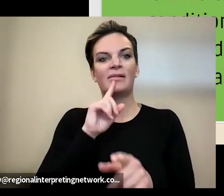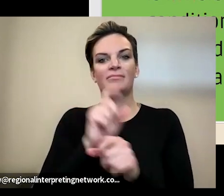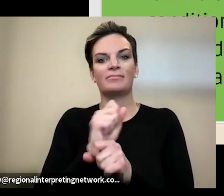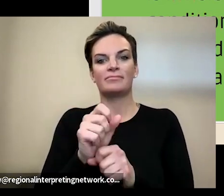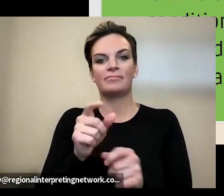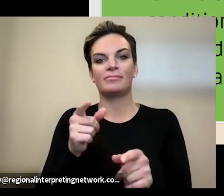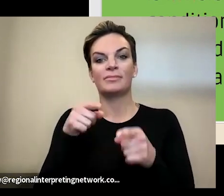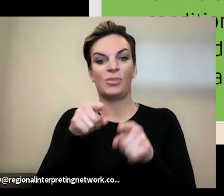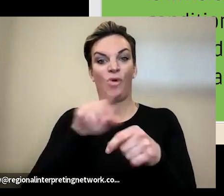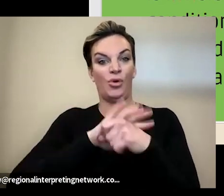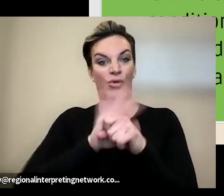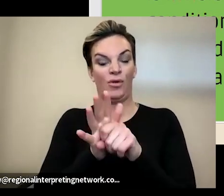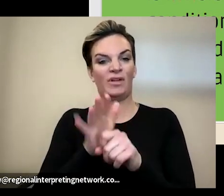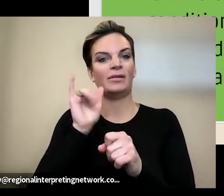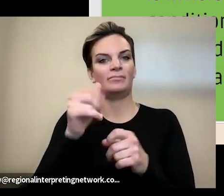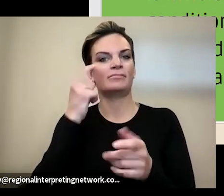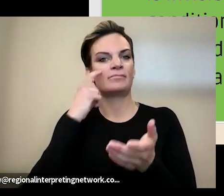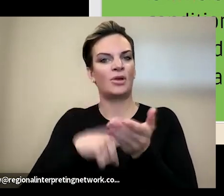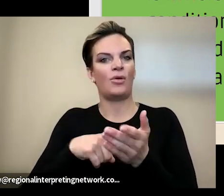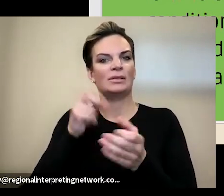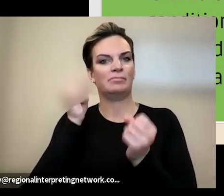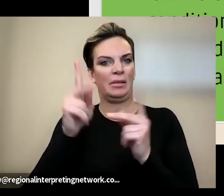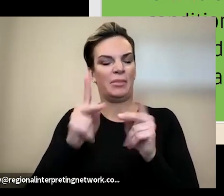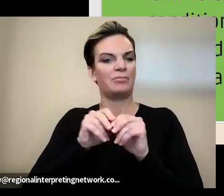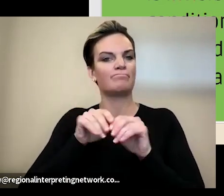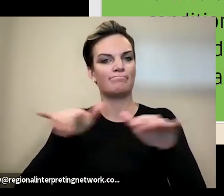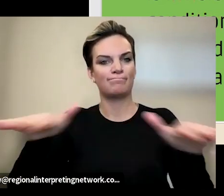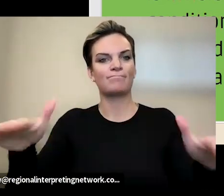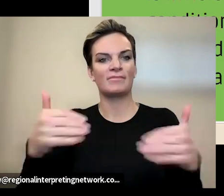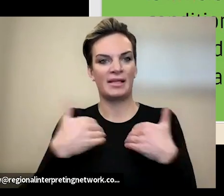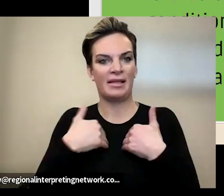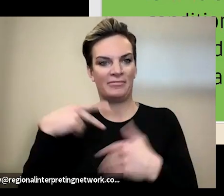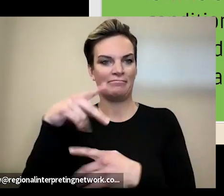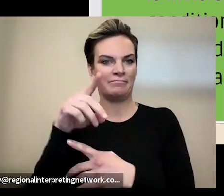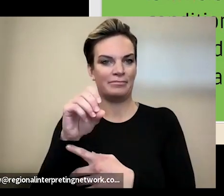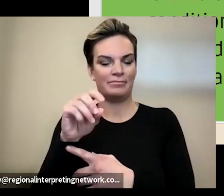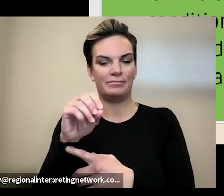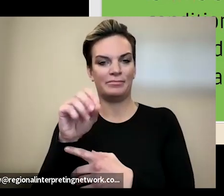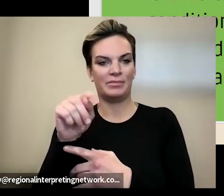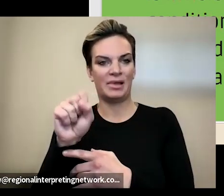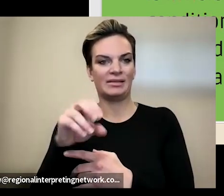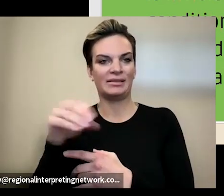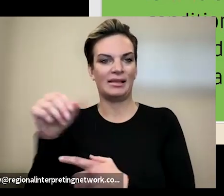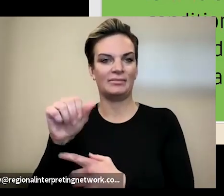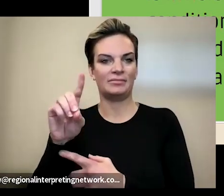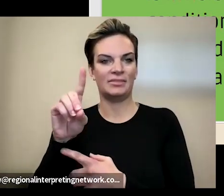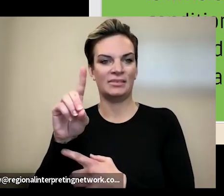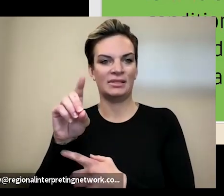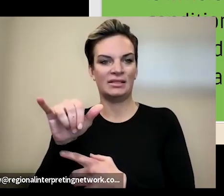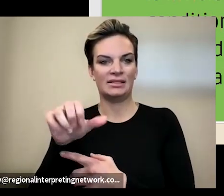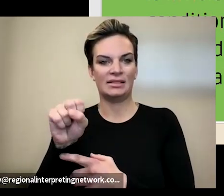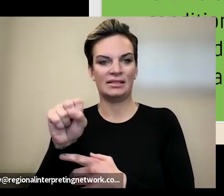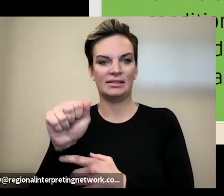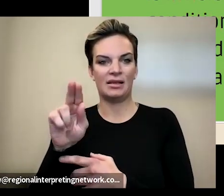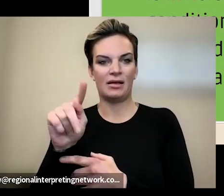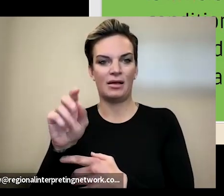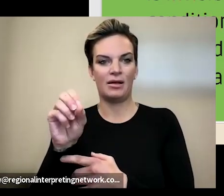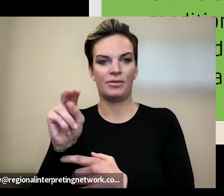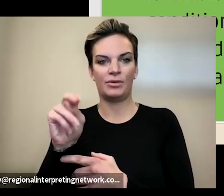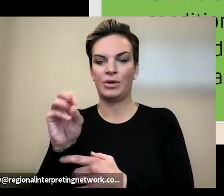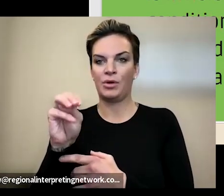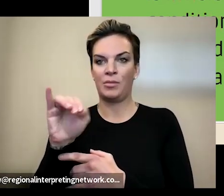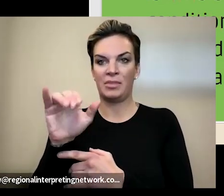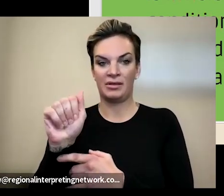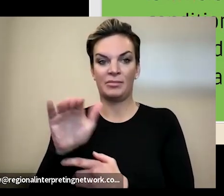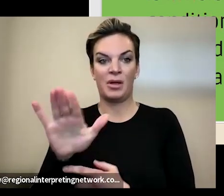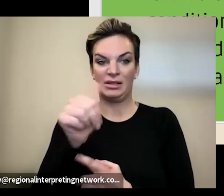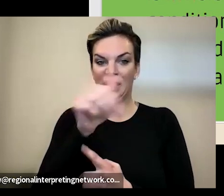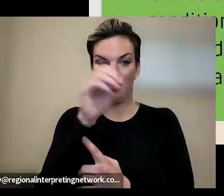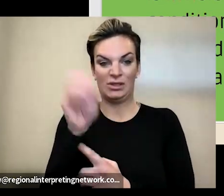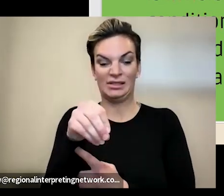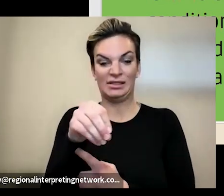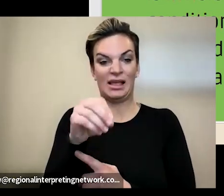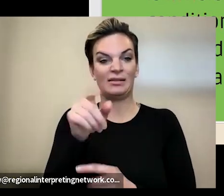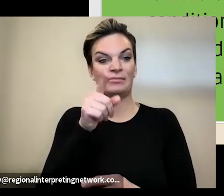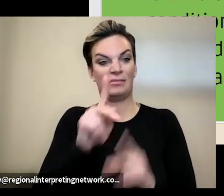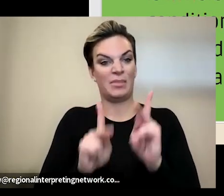the COVID-19 pandemic. It was estimated that about 10% of uh the general population was